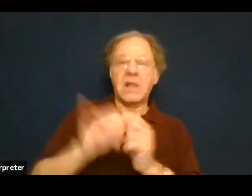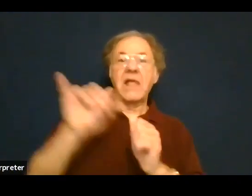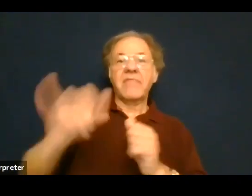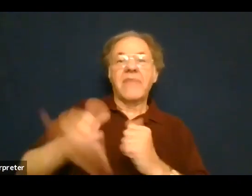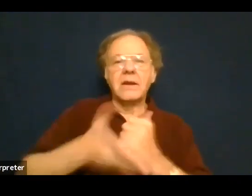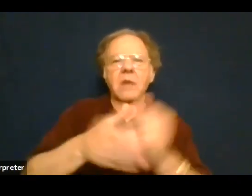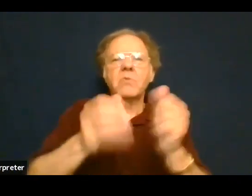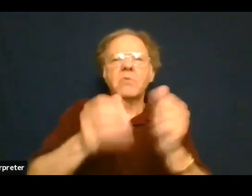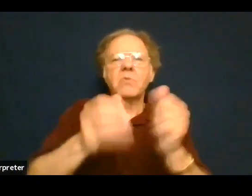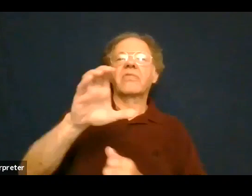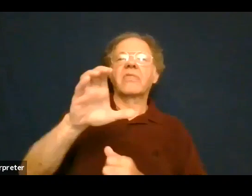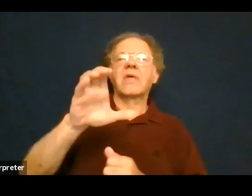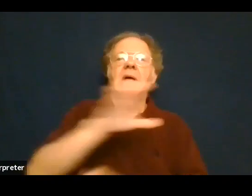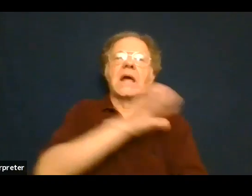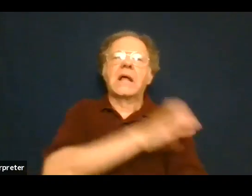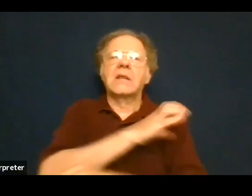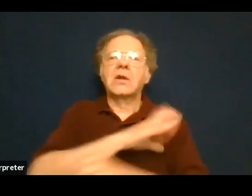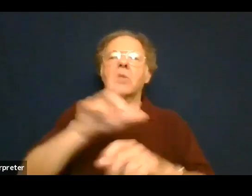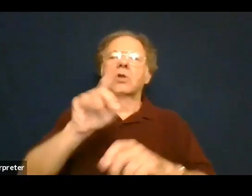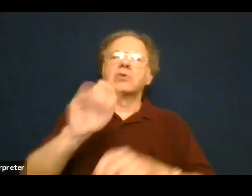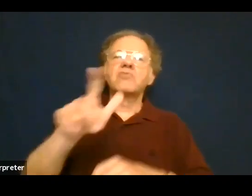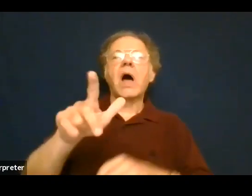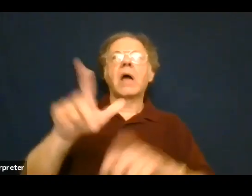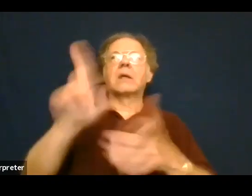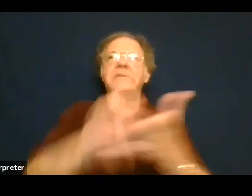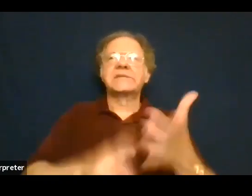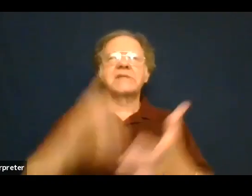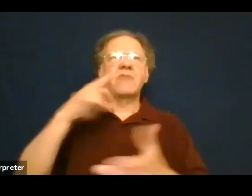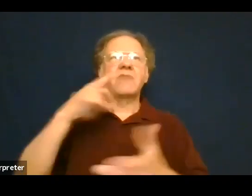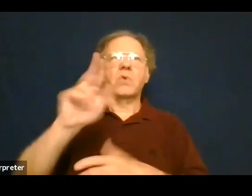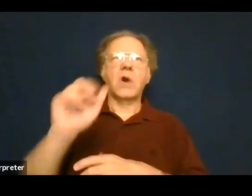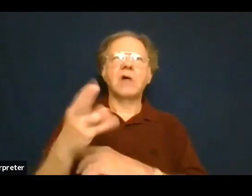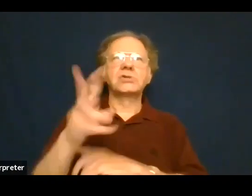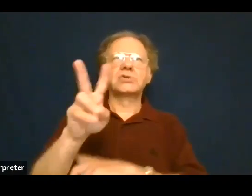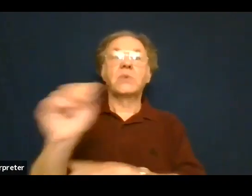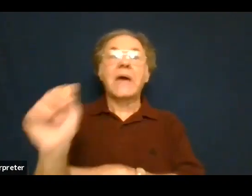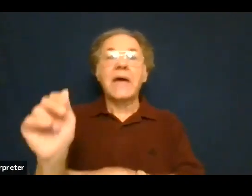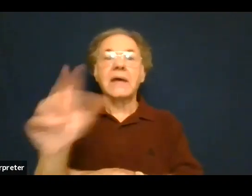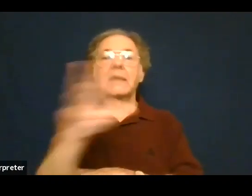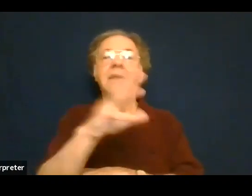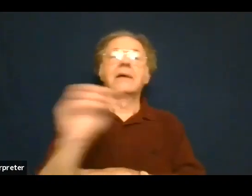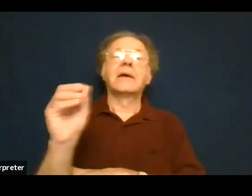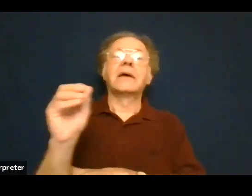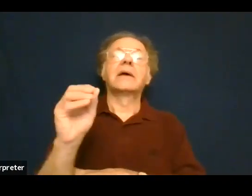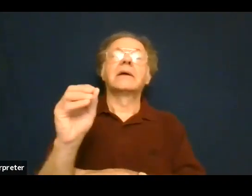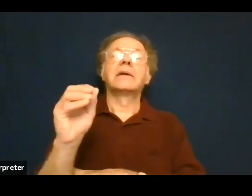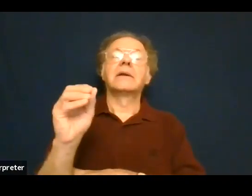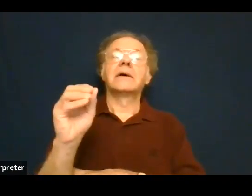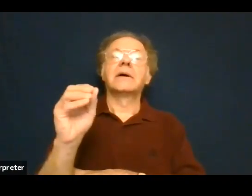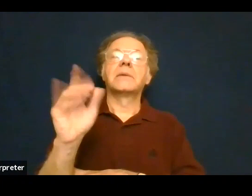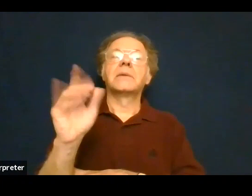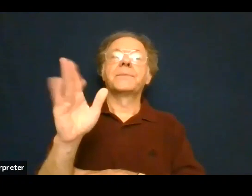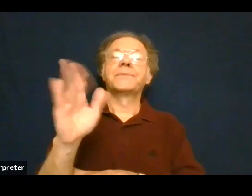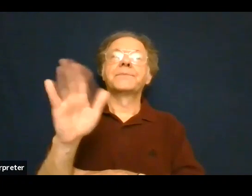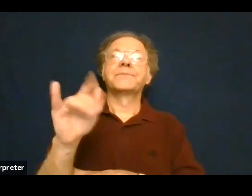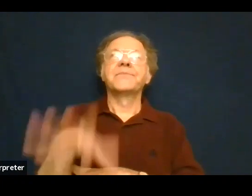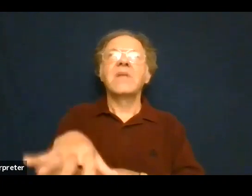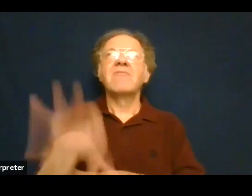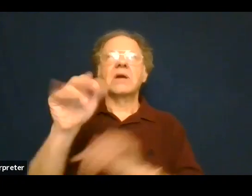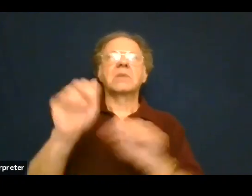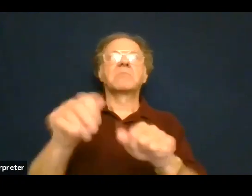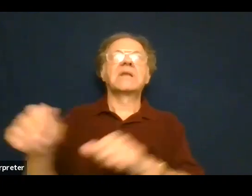for USH2A therapies, as well as finding potential participants.